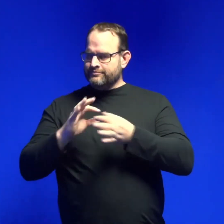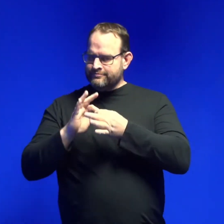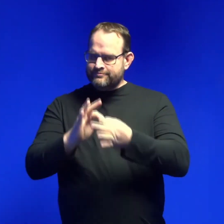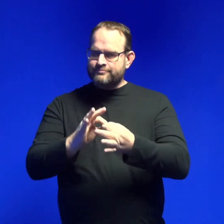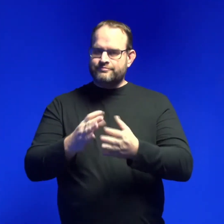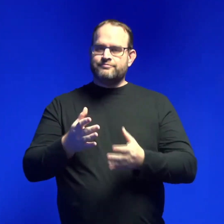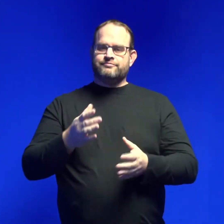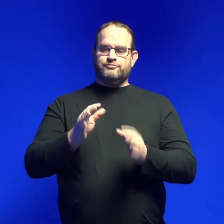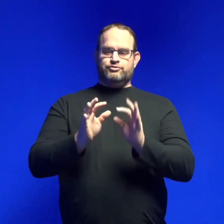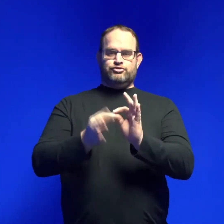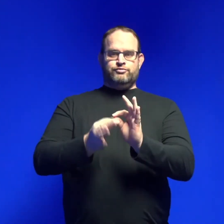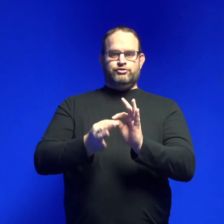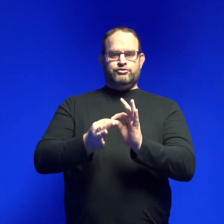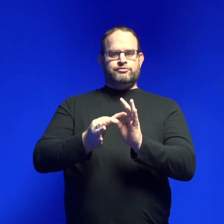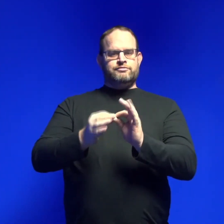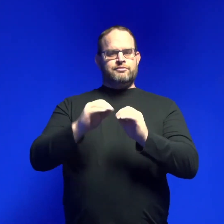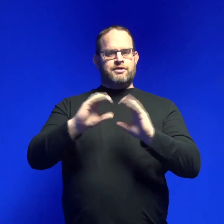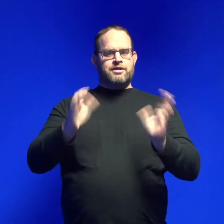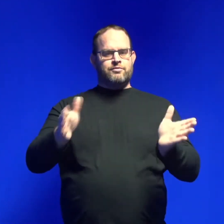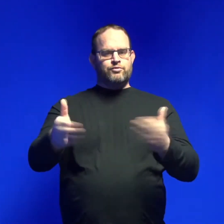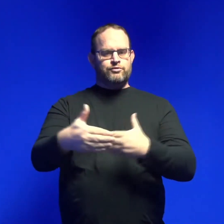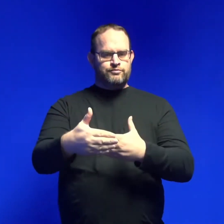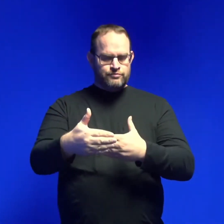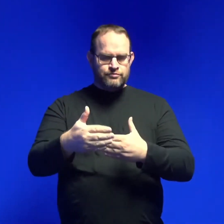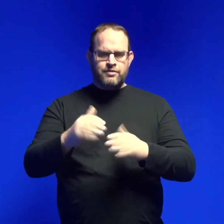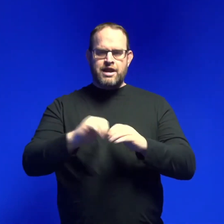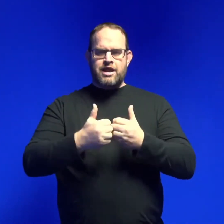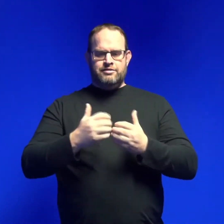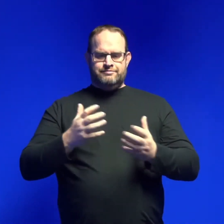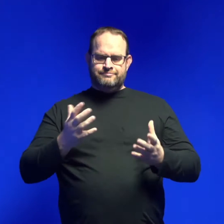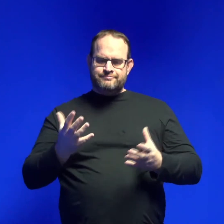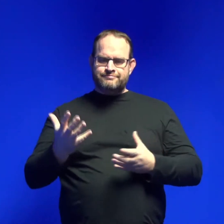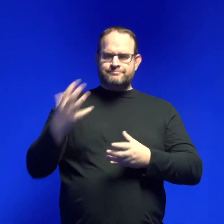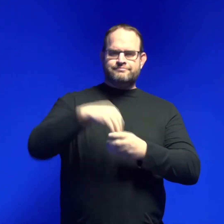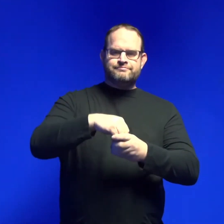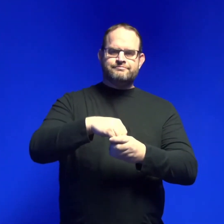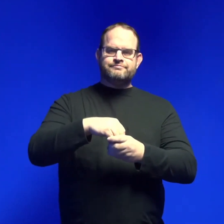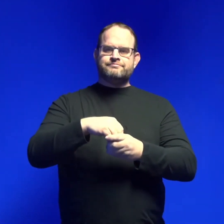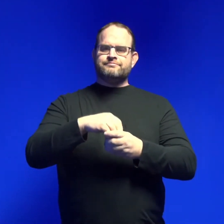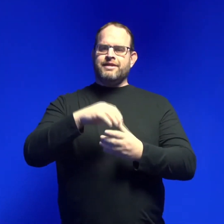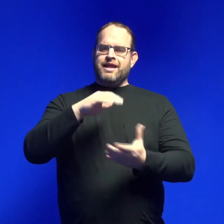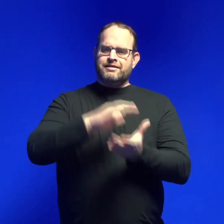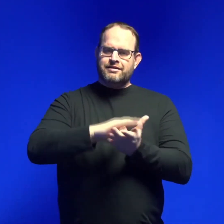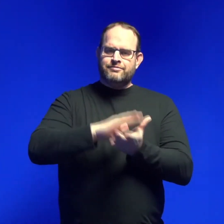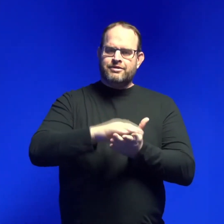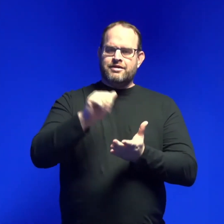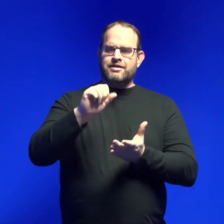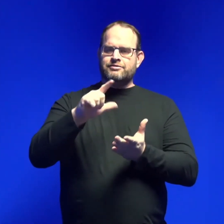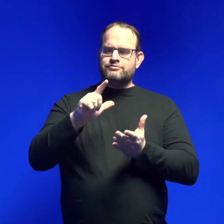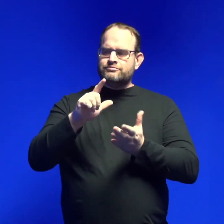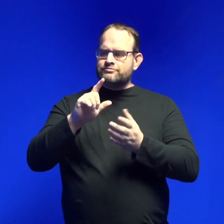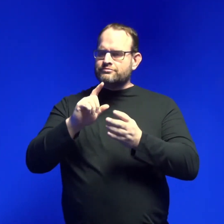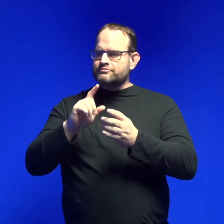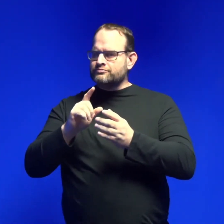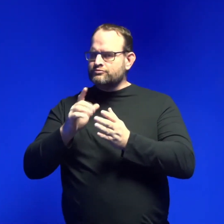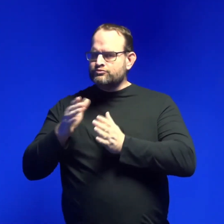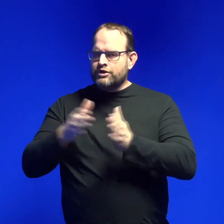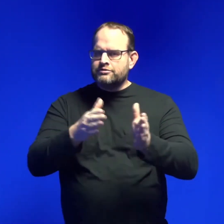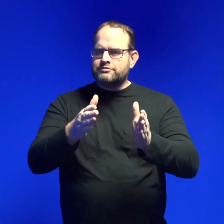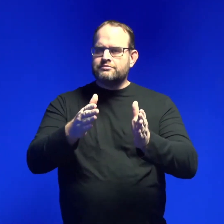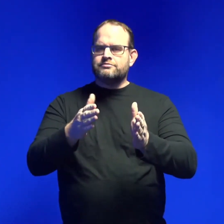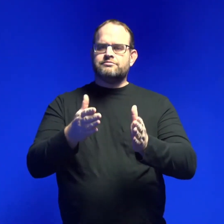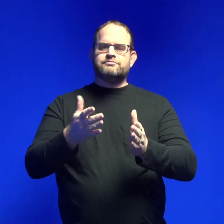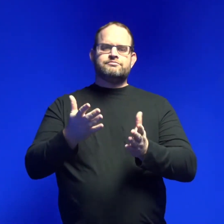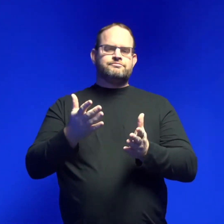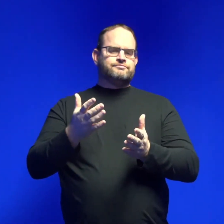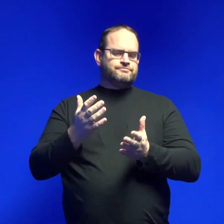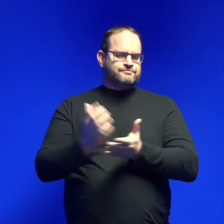“Effectively Interpreting Content Areas Utilizing Academic ASL Strategies,”